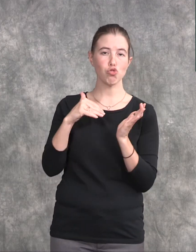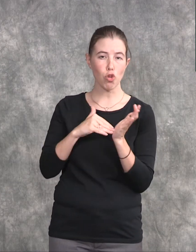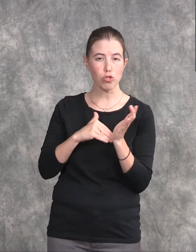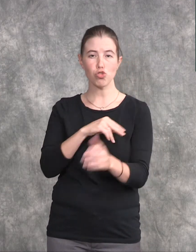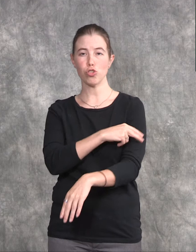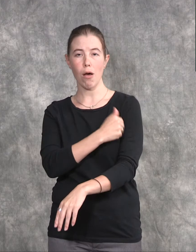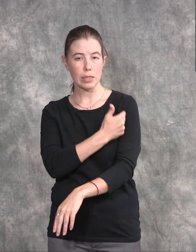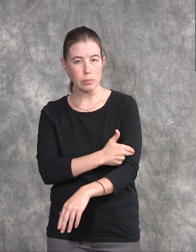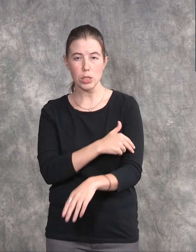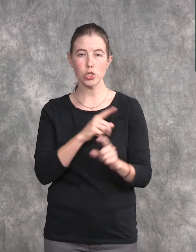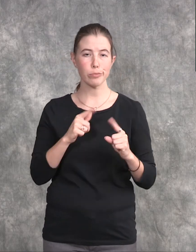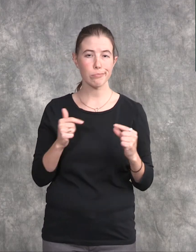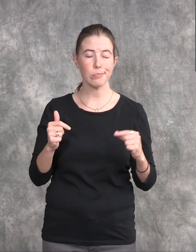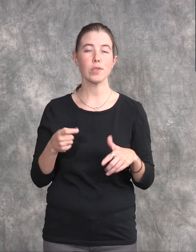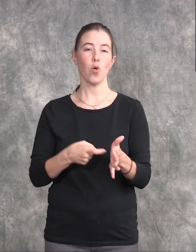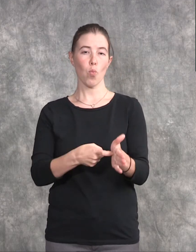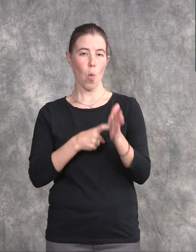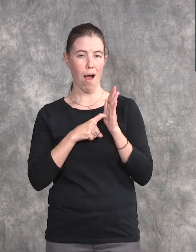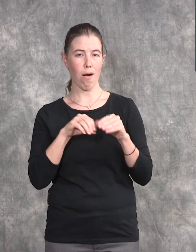medical providers, doctors, and hospitals